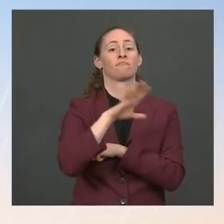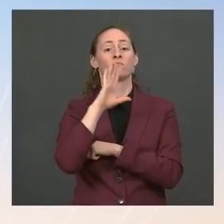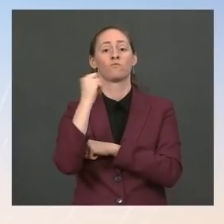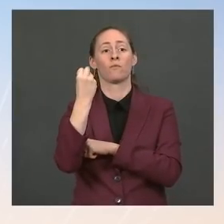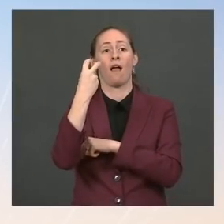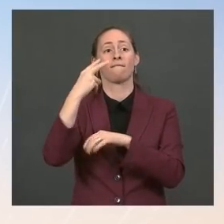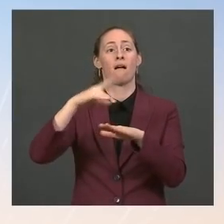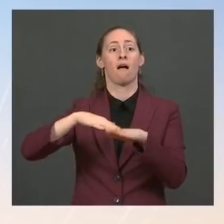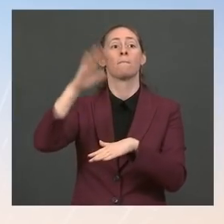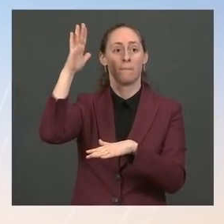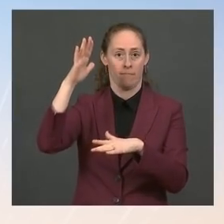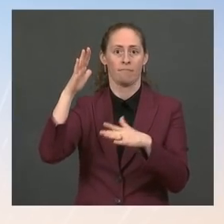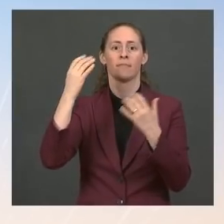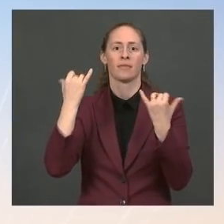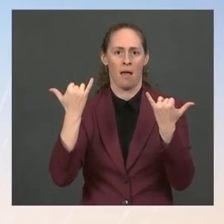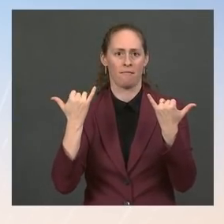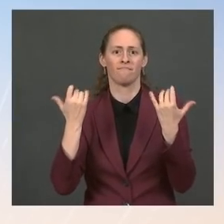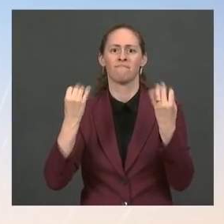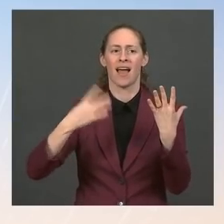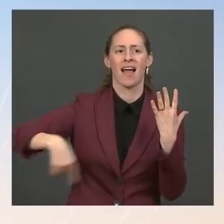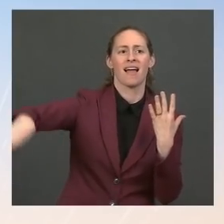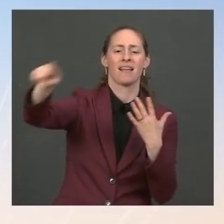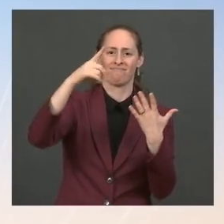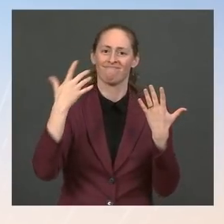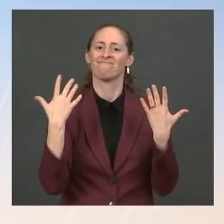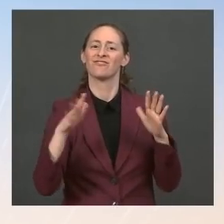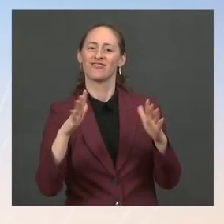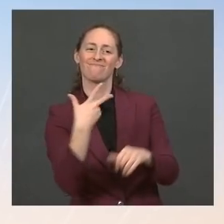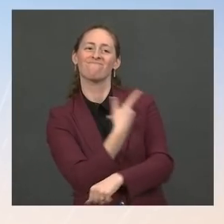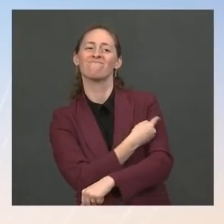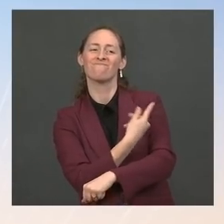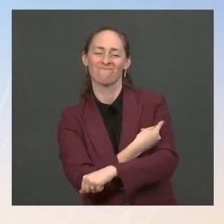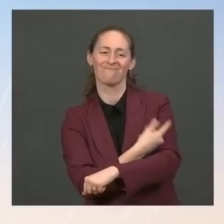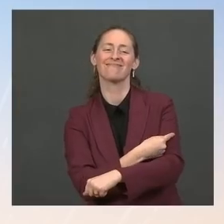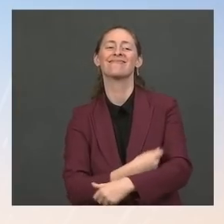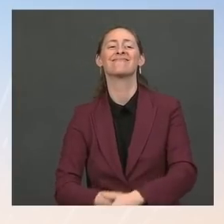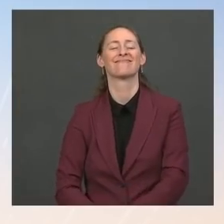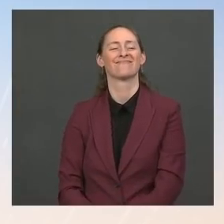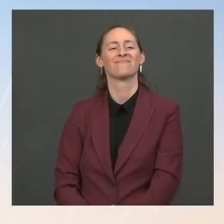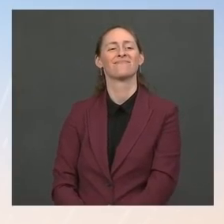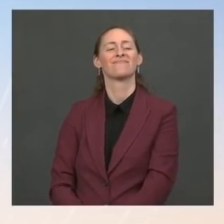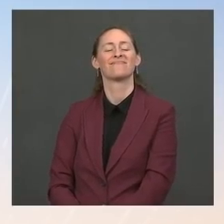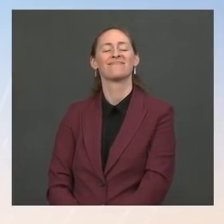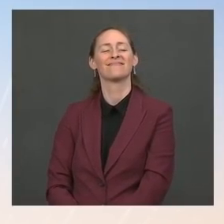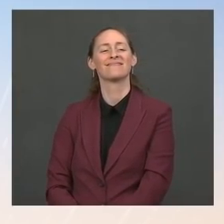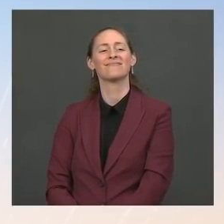For comparison, in mid-July, before the pandemic began im- -- before the President began implementing vaccine requirements,